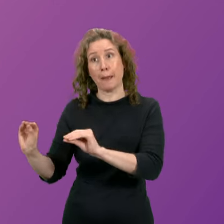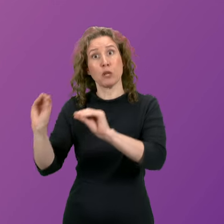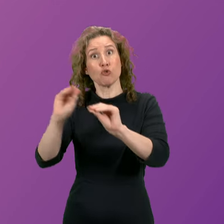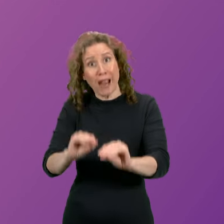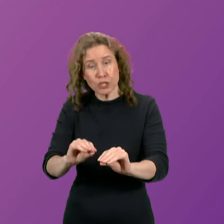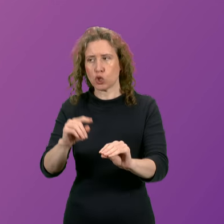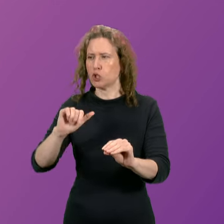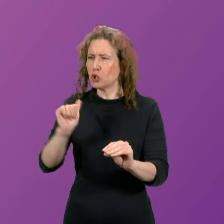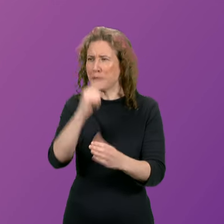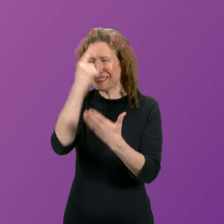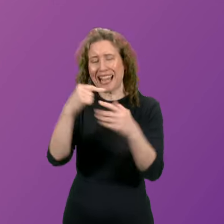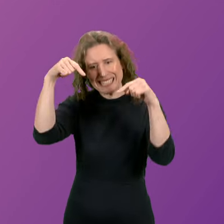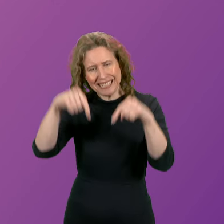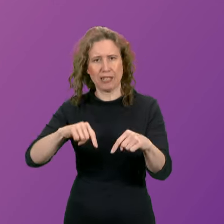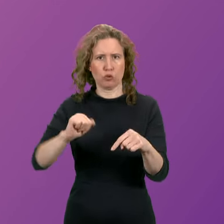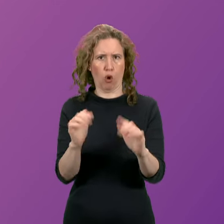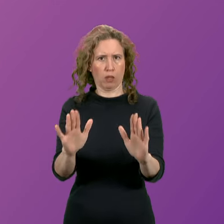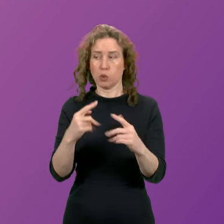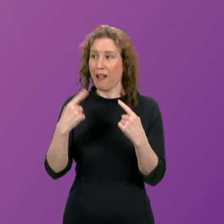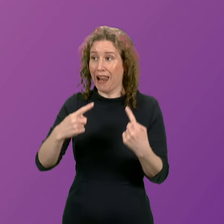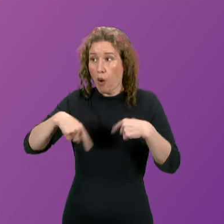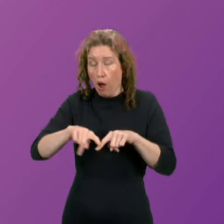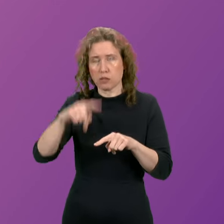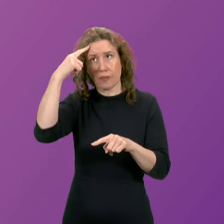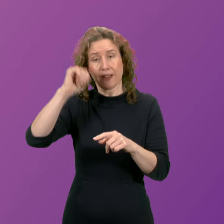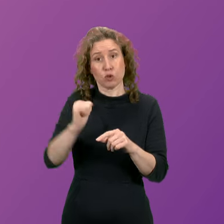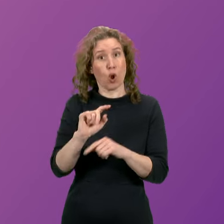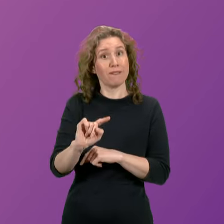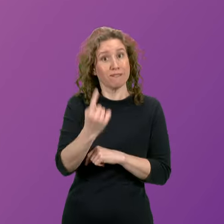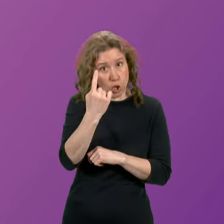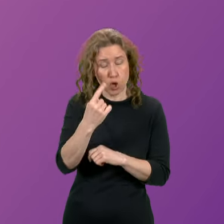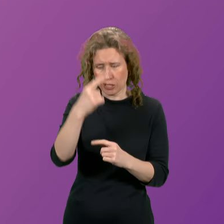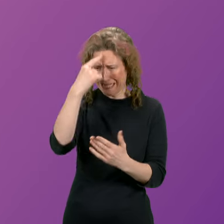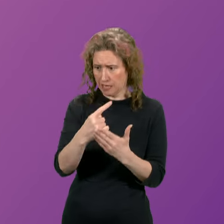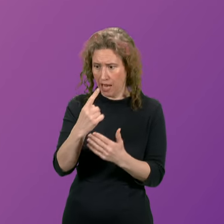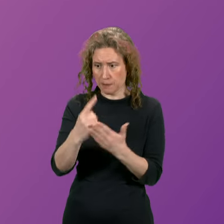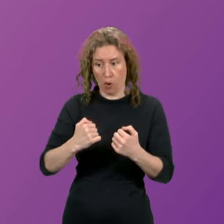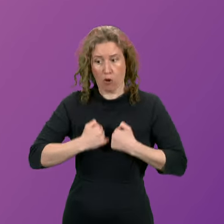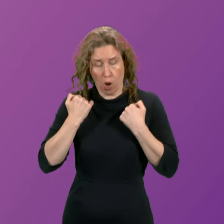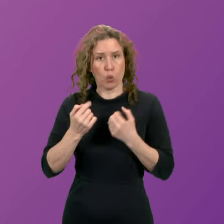in Scotland, to allow us to put Scotland first and make decisions in our economic interest?